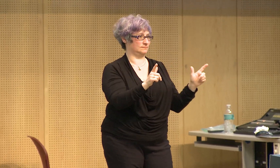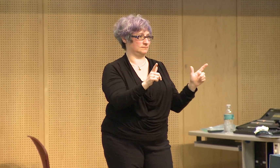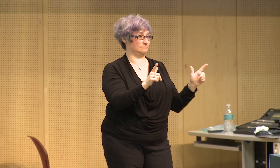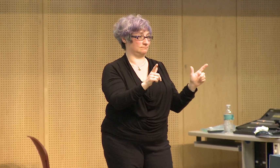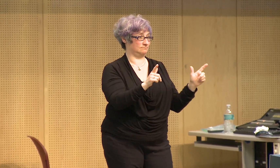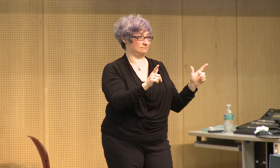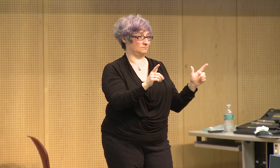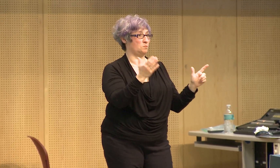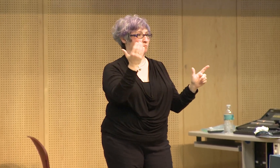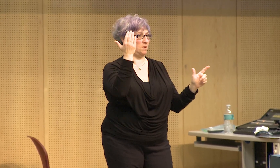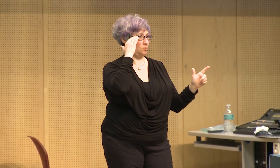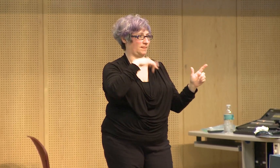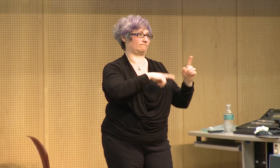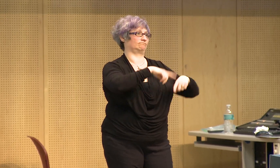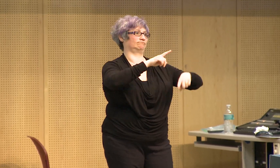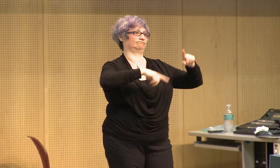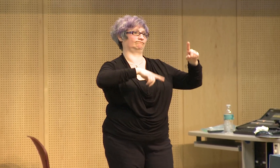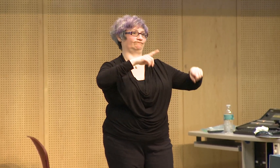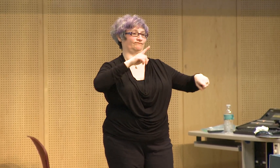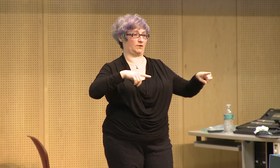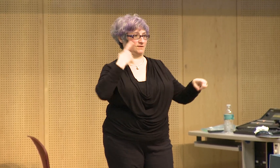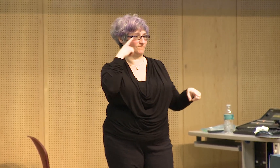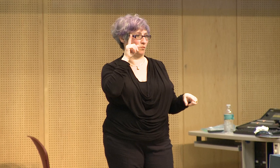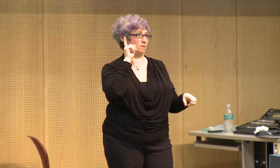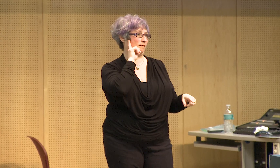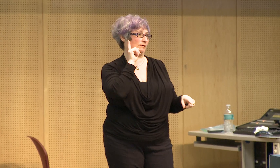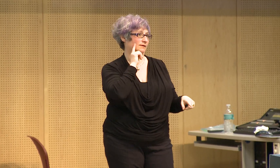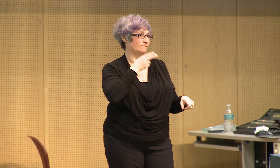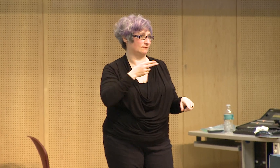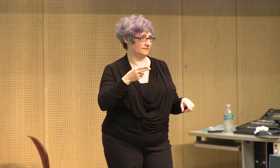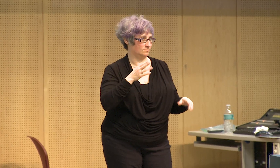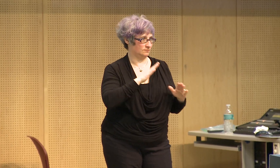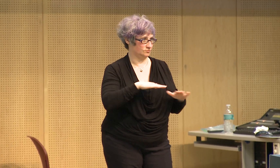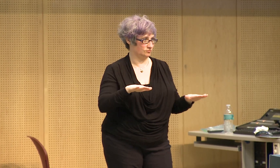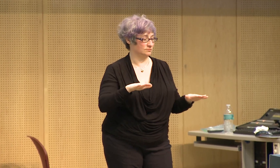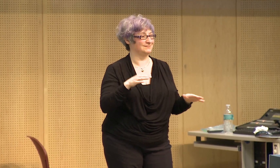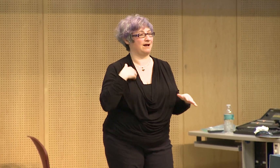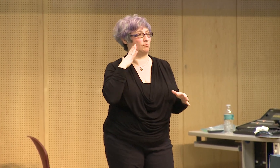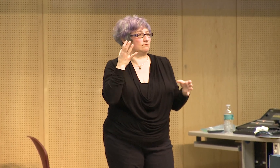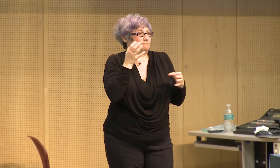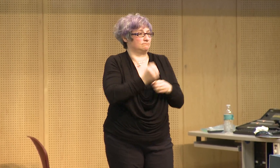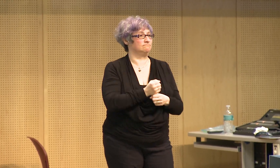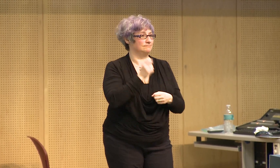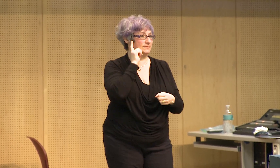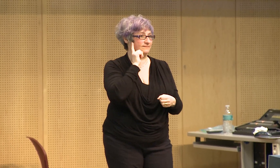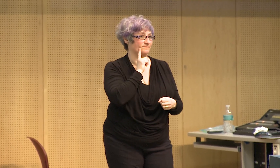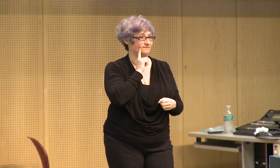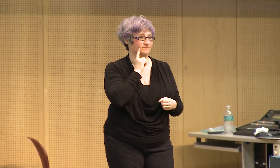Also it--integral to our research is the time a person is exposed to language,